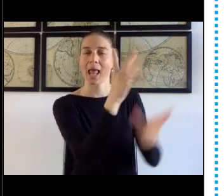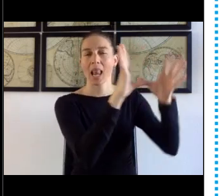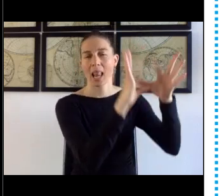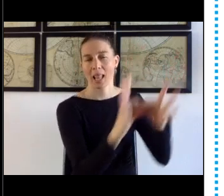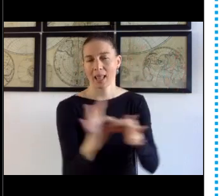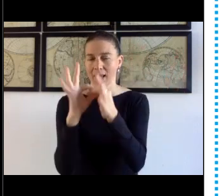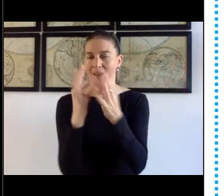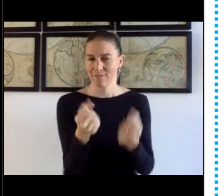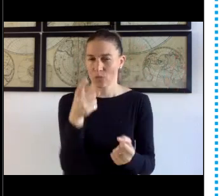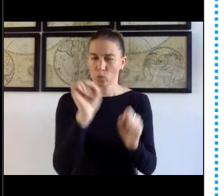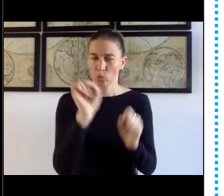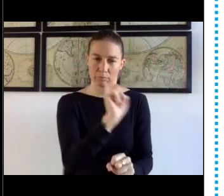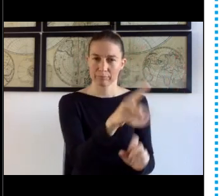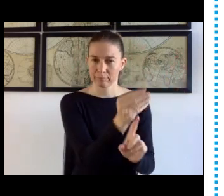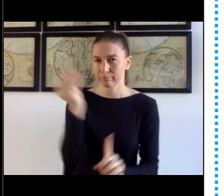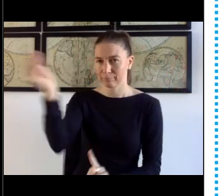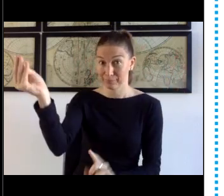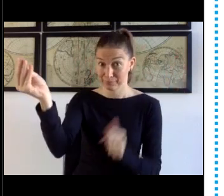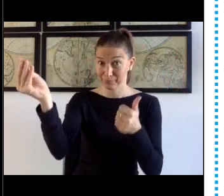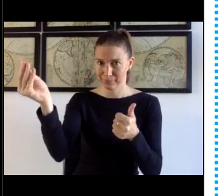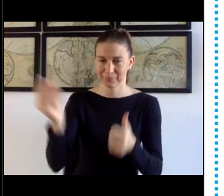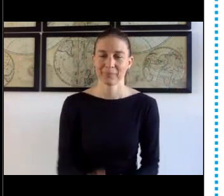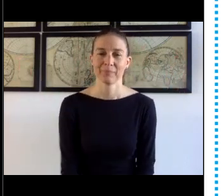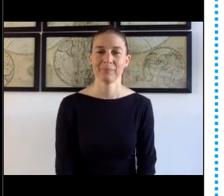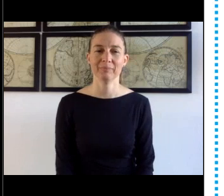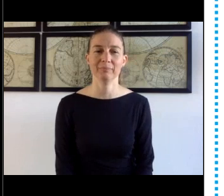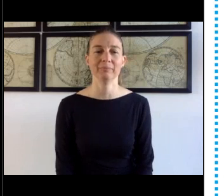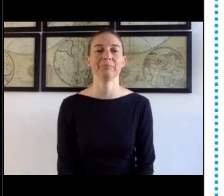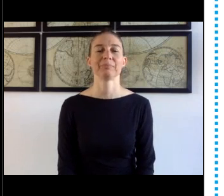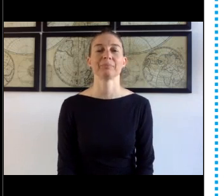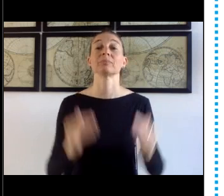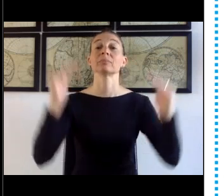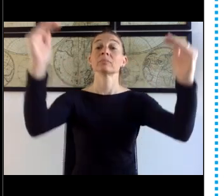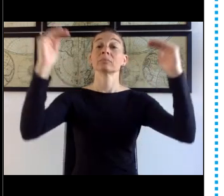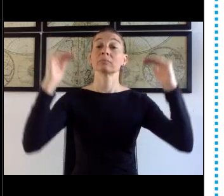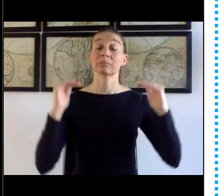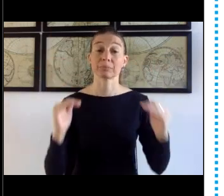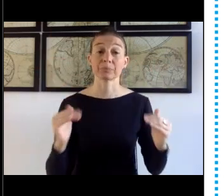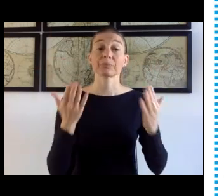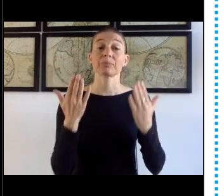Then we go to bus and coach. And it's similar also for maritime.